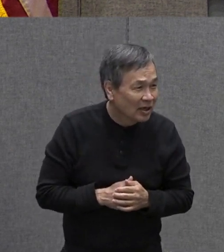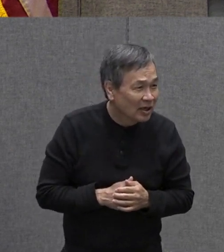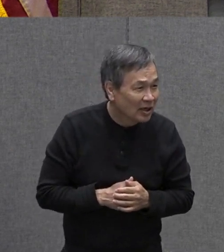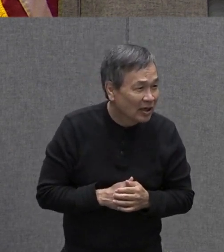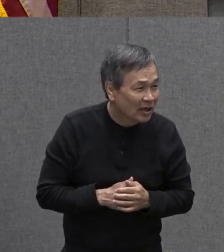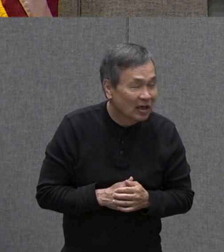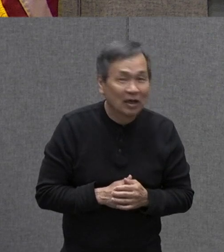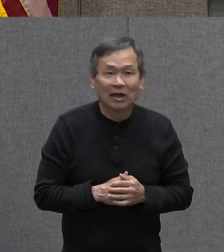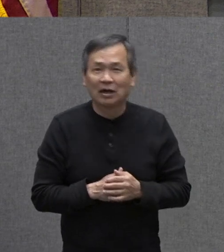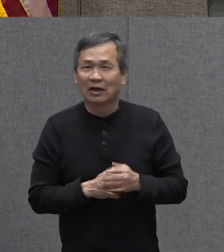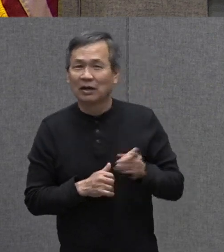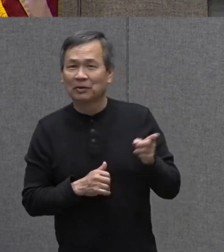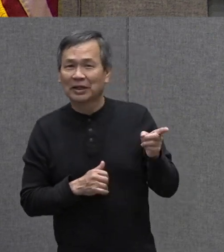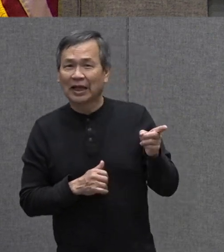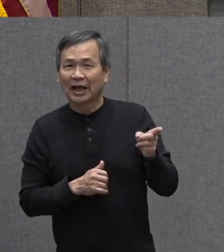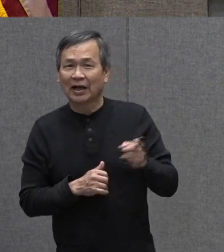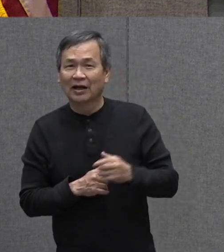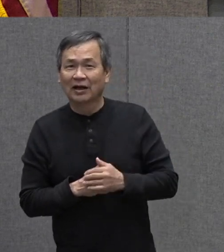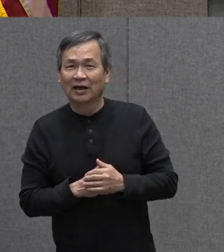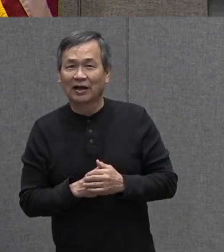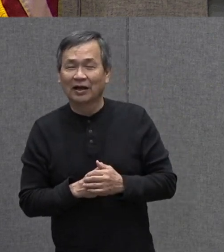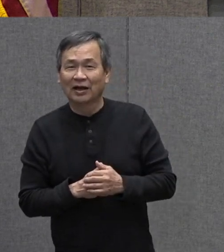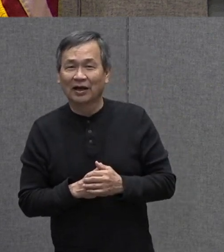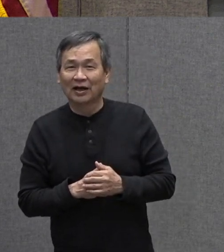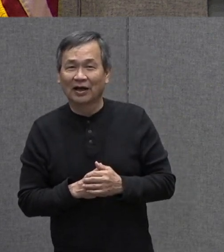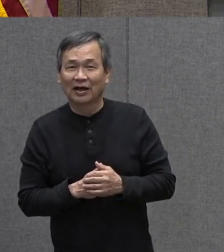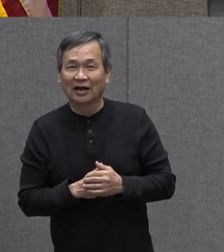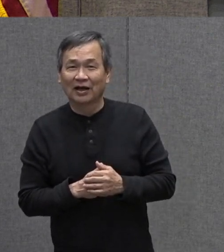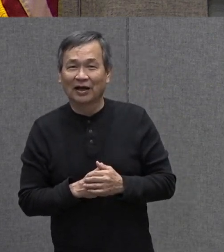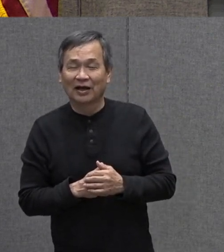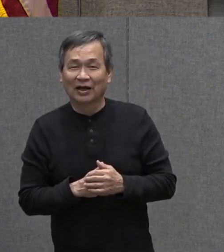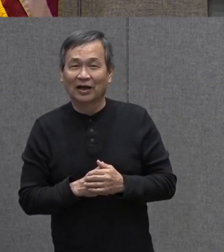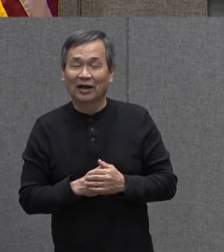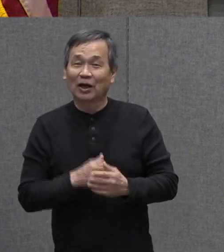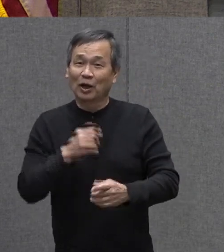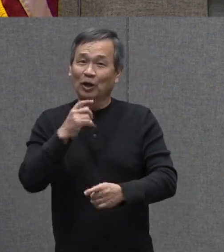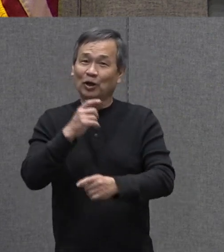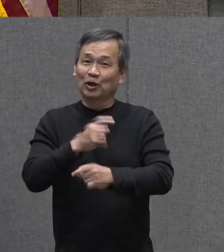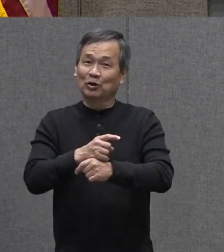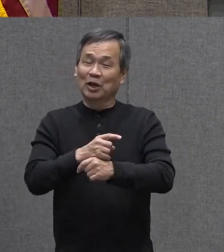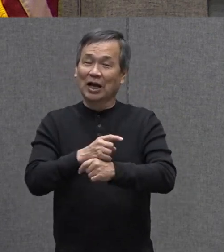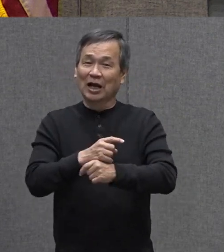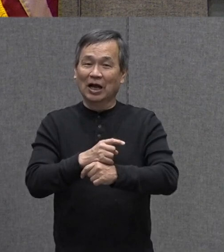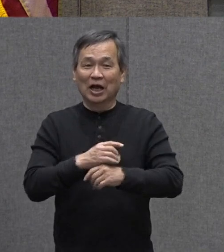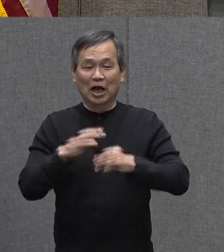Do you know what this fruit is? That's right, it's a pear.